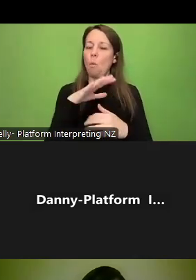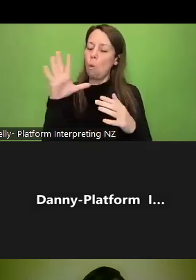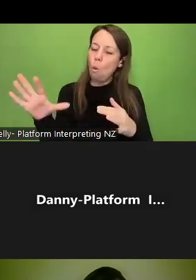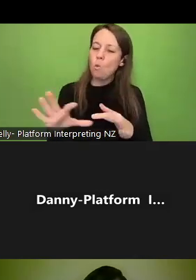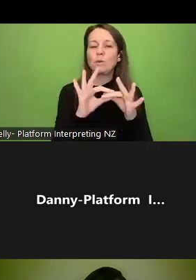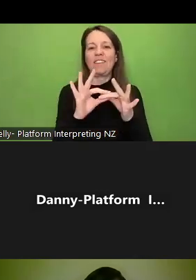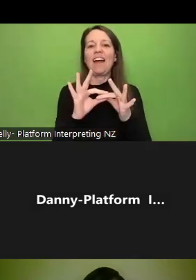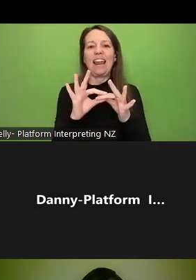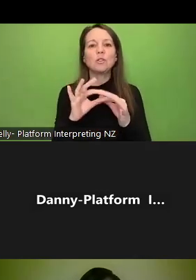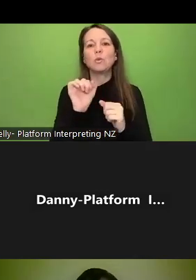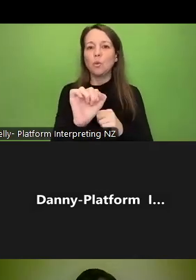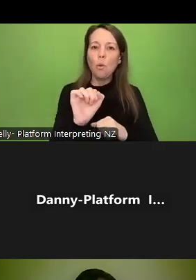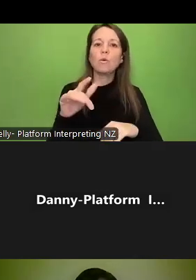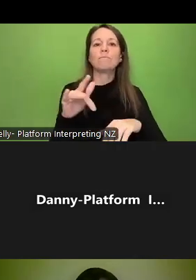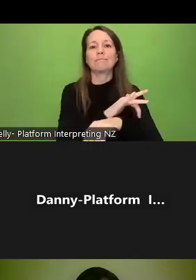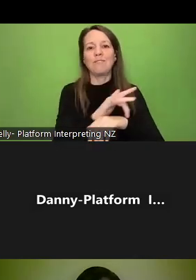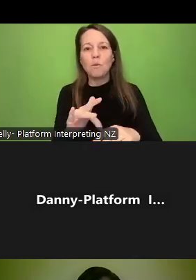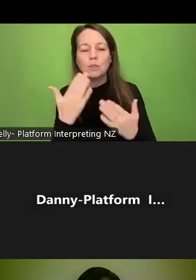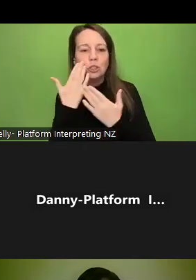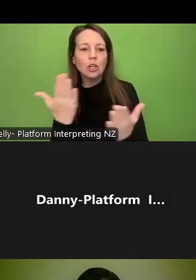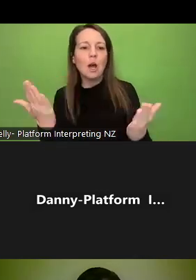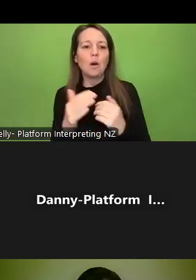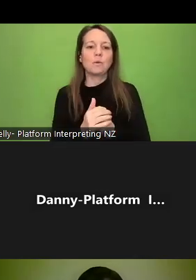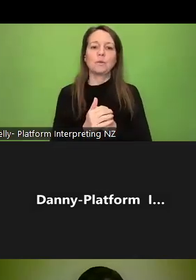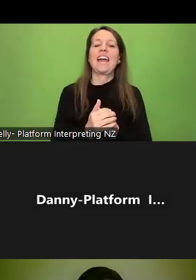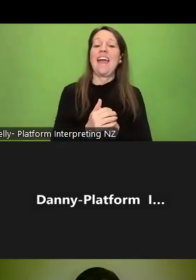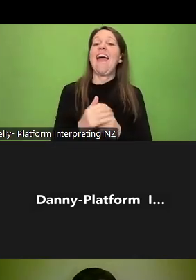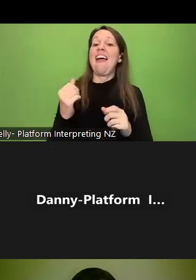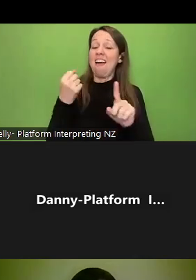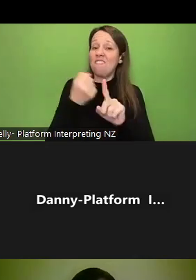And advocate for your own accessibility and use the available resources. Your